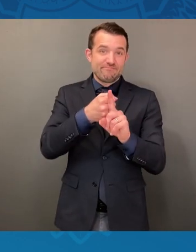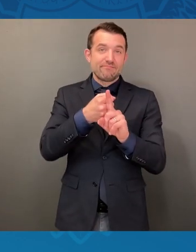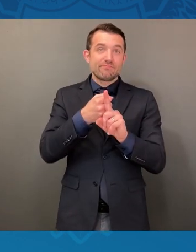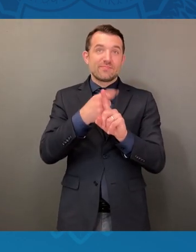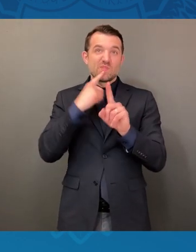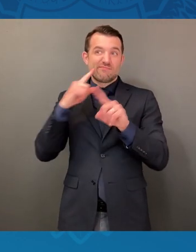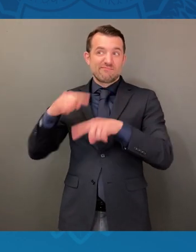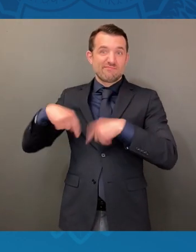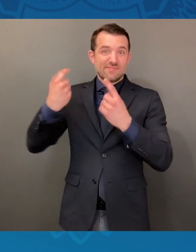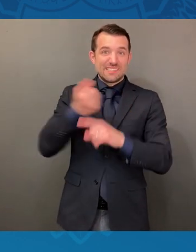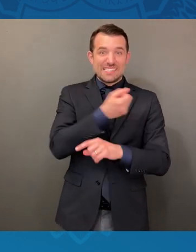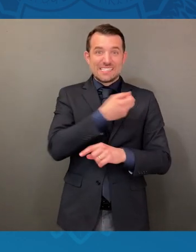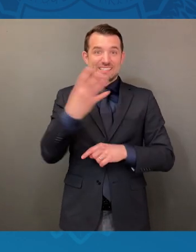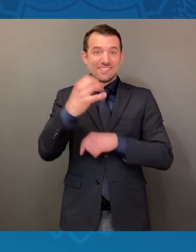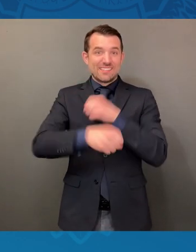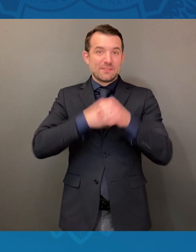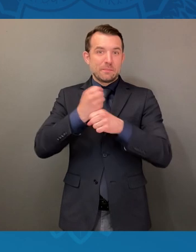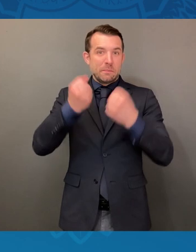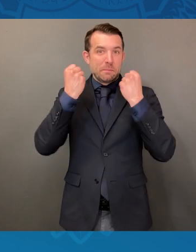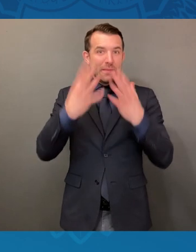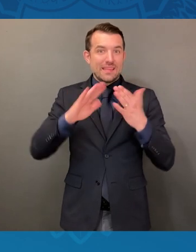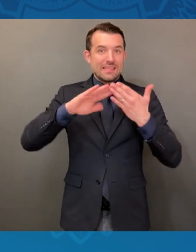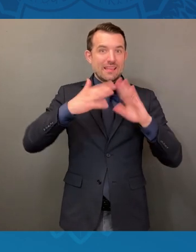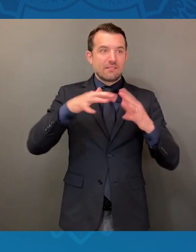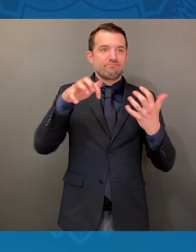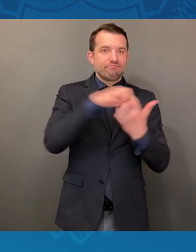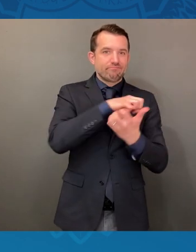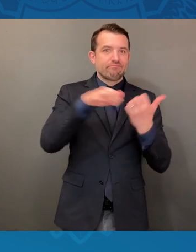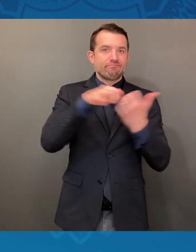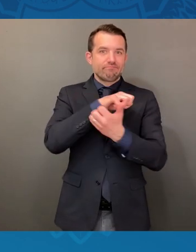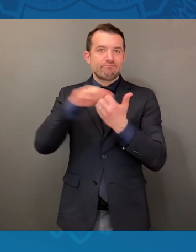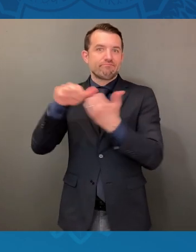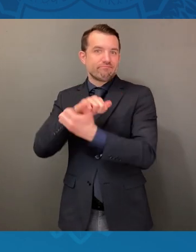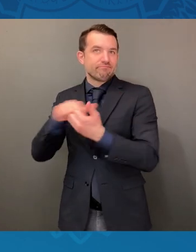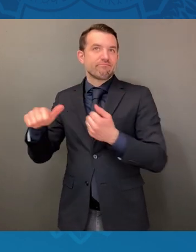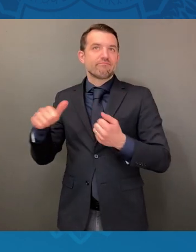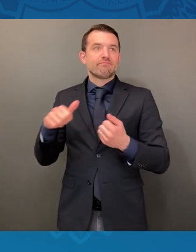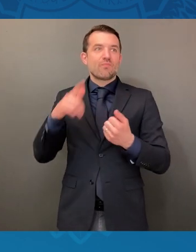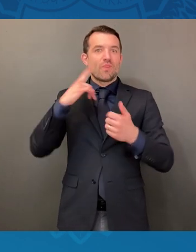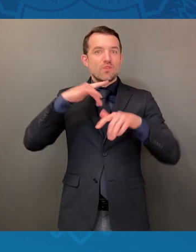have been damaged by storms and floods. While our administration is committed